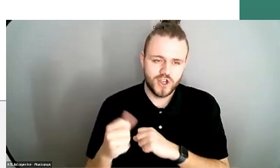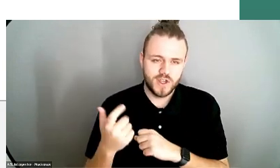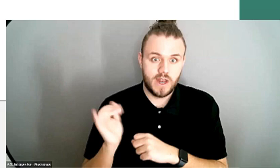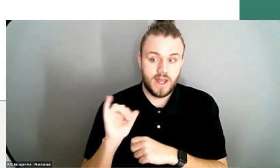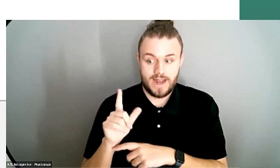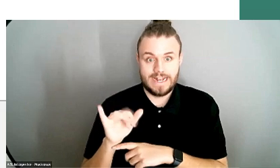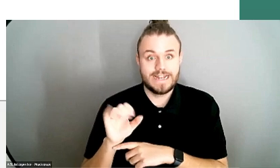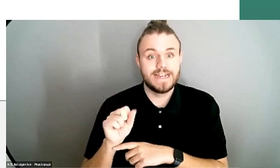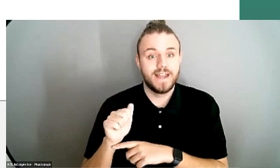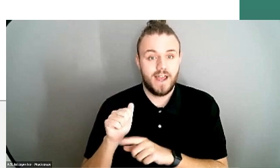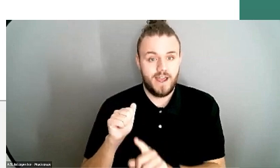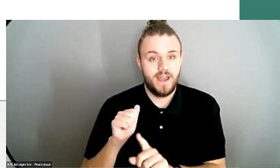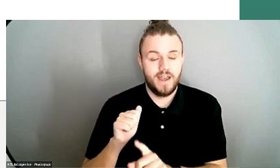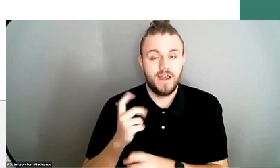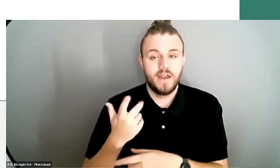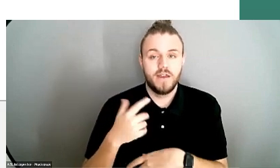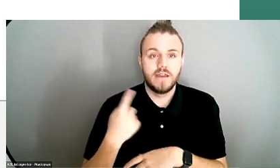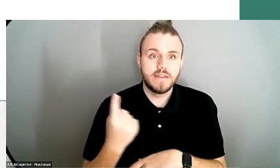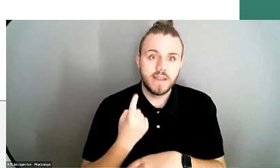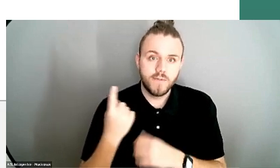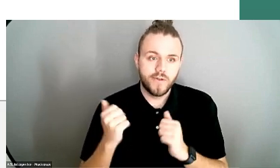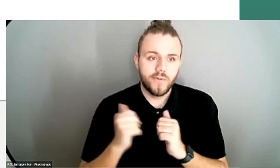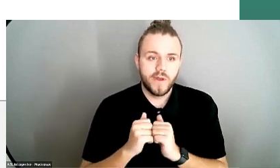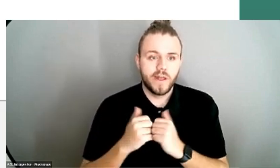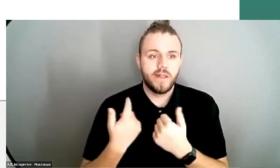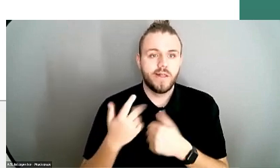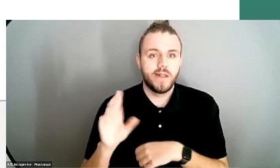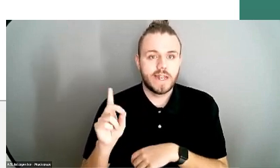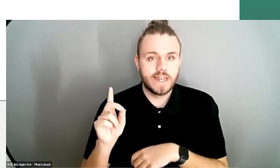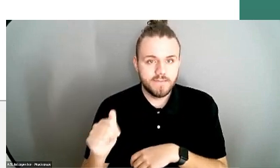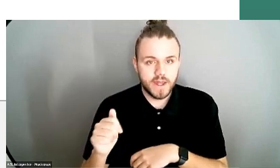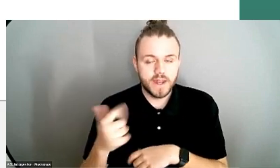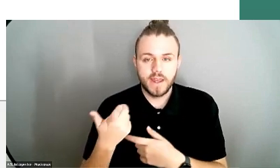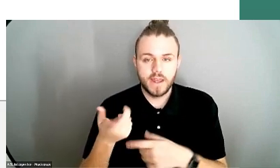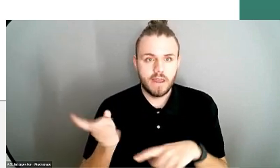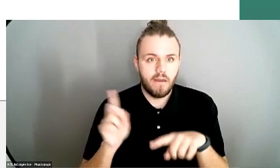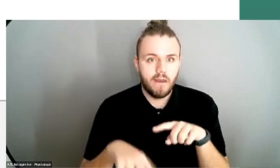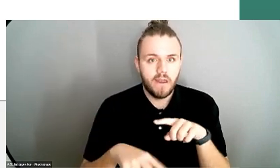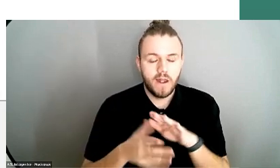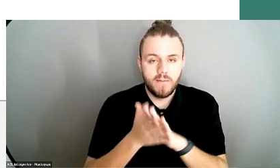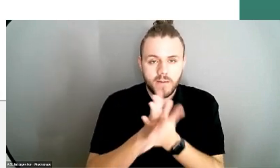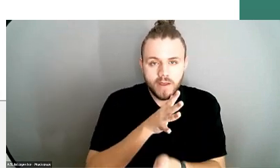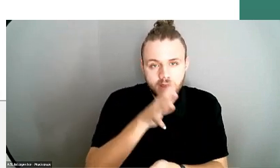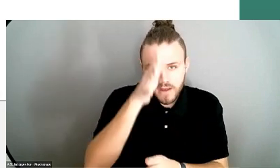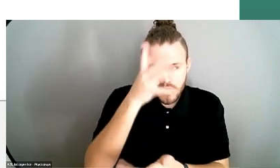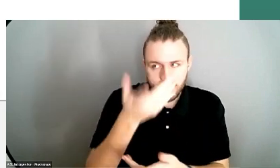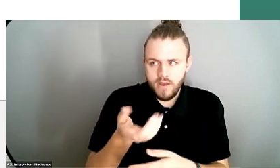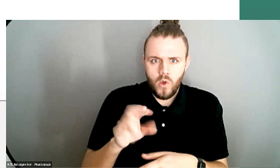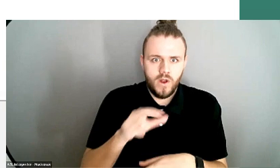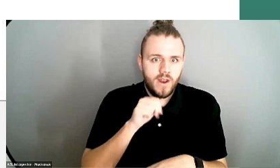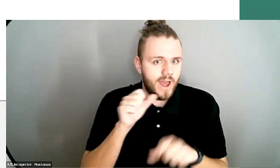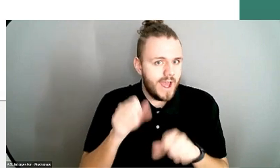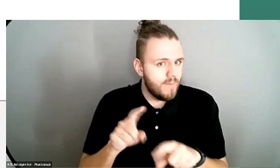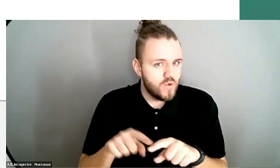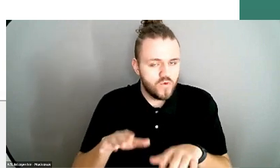that somebody with a disability can't be a parent, aren't able to raise children.